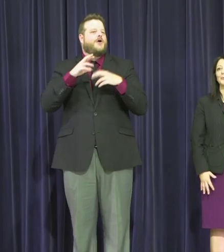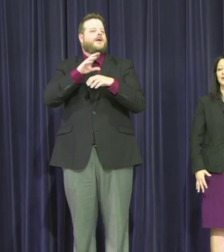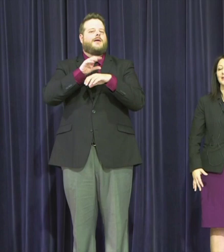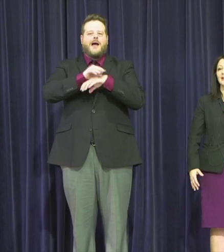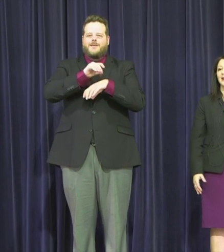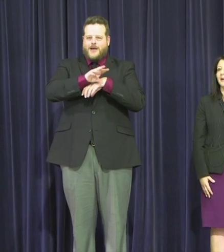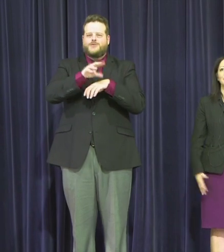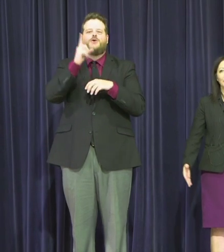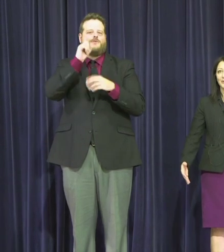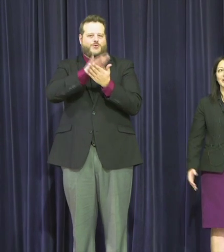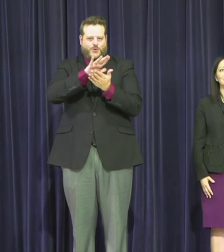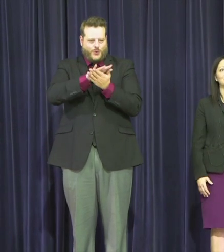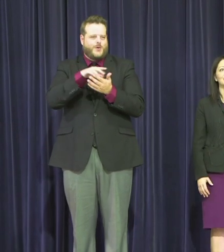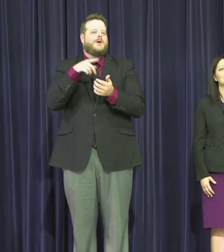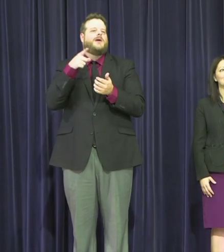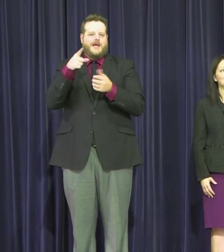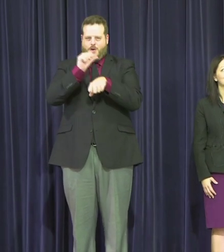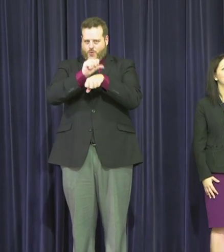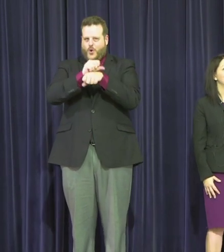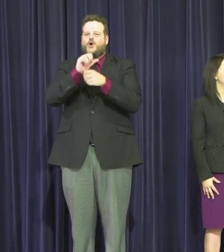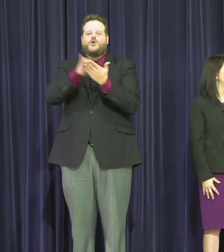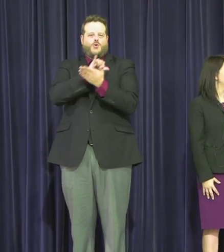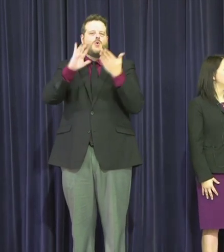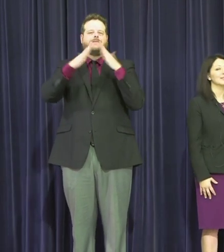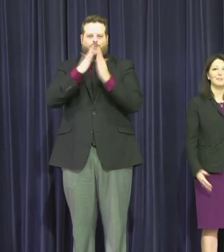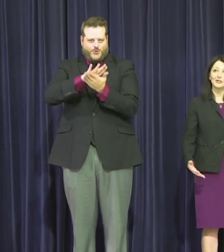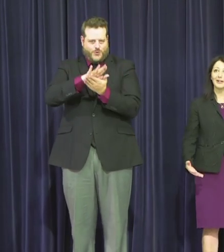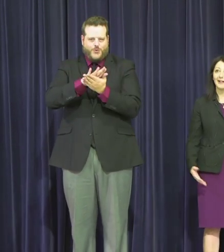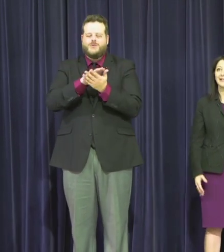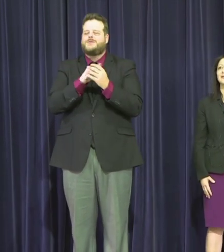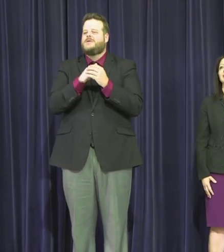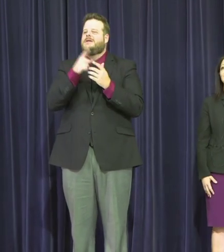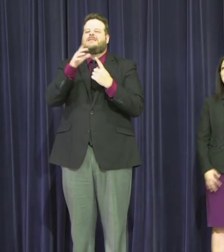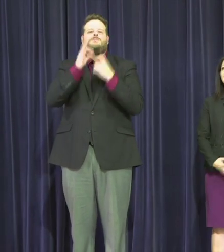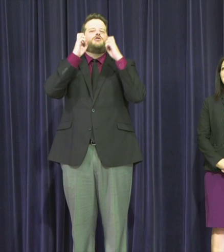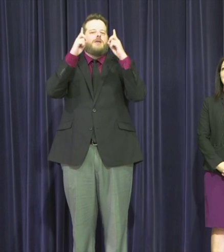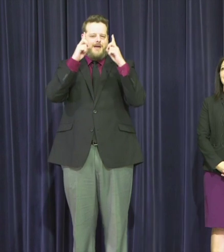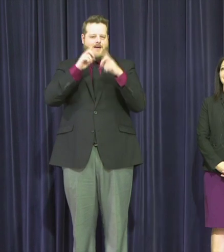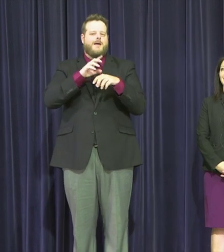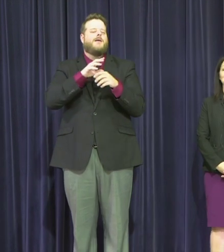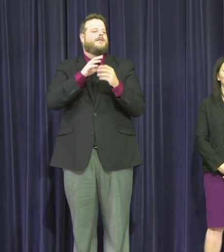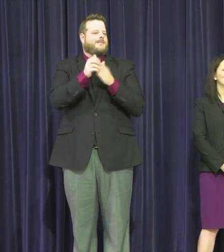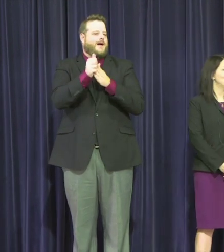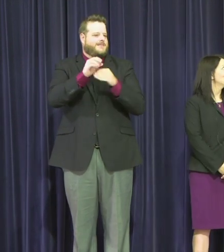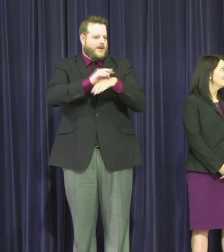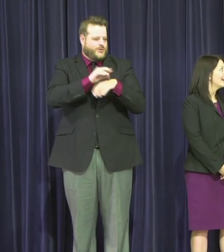He worked his whole career in NY City Schools and he was a special education guidance counselor.